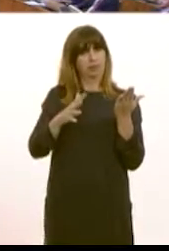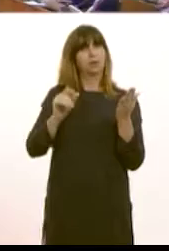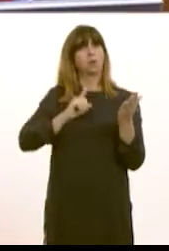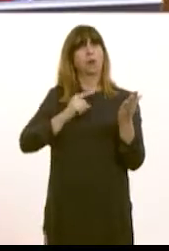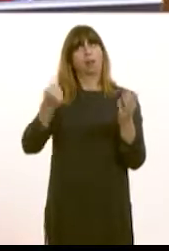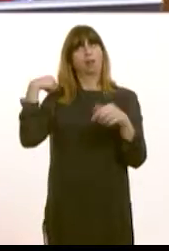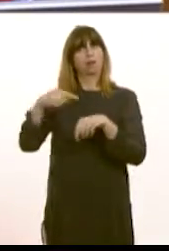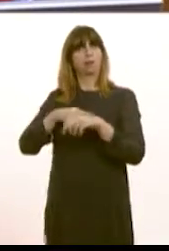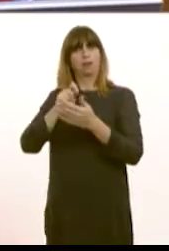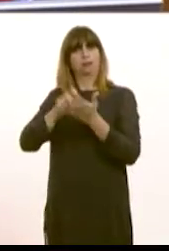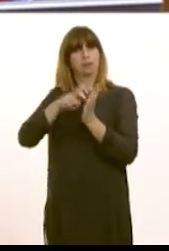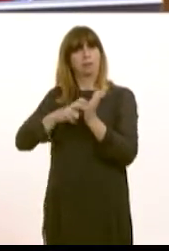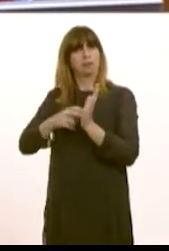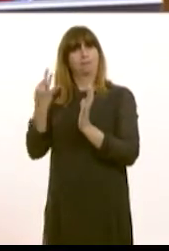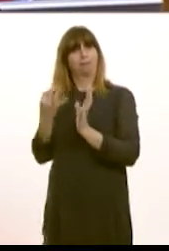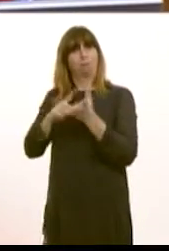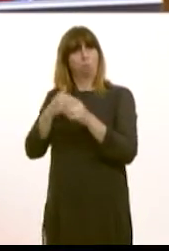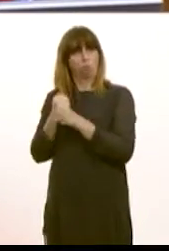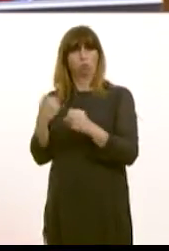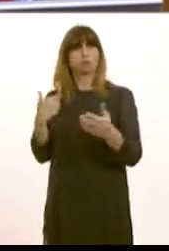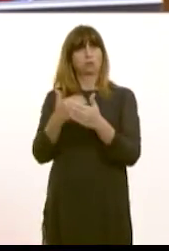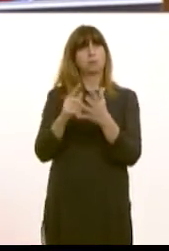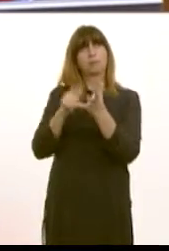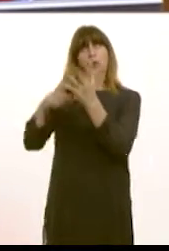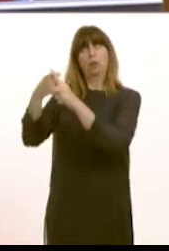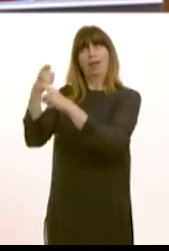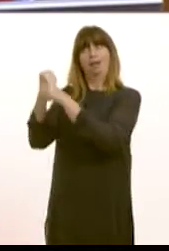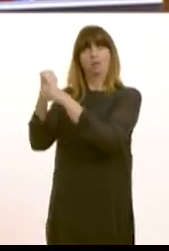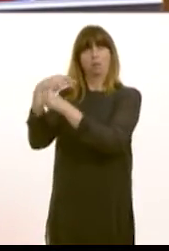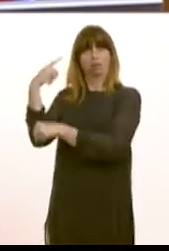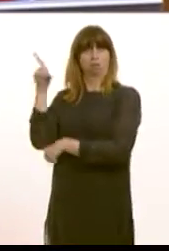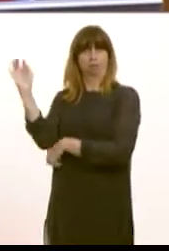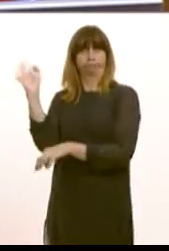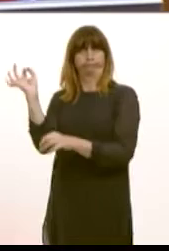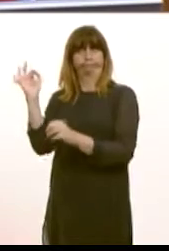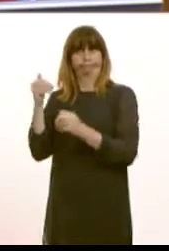No progress has yet been made, however, by the UK Government in terms of the issues of energy and pensions.